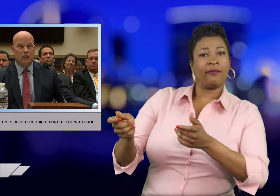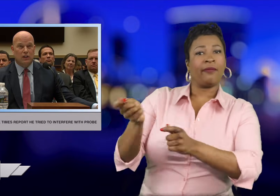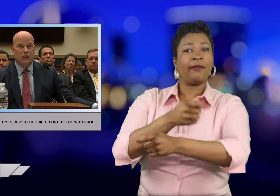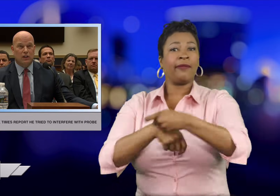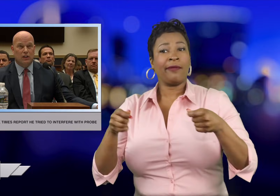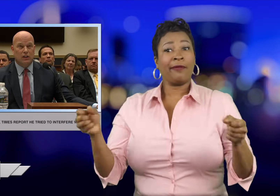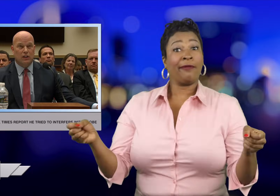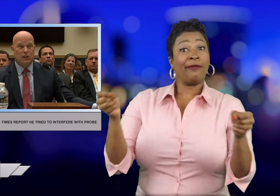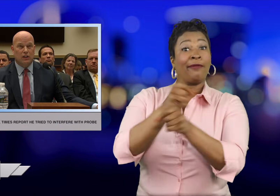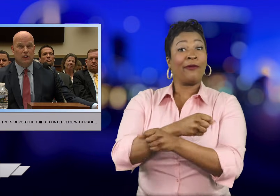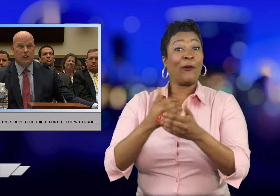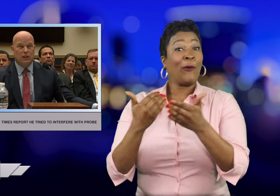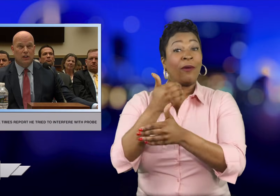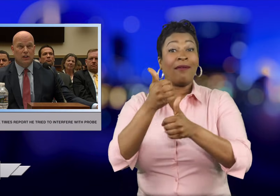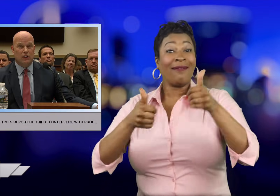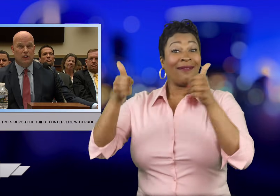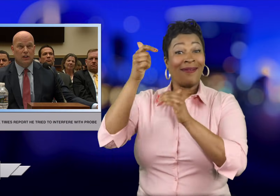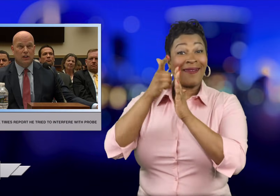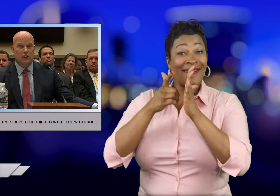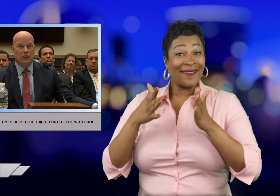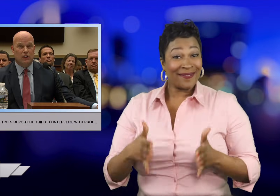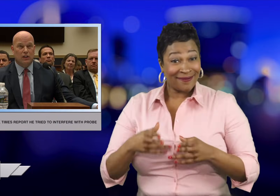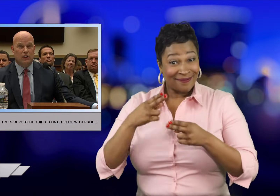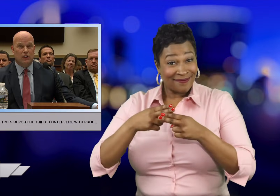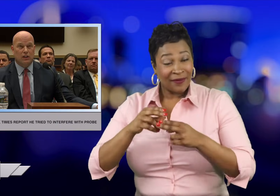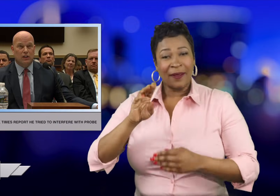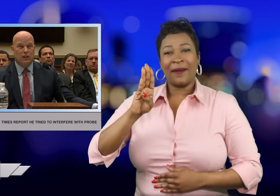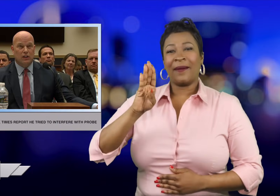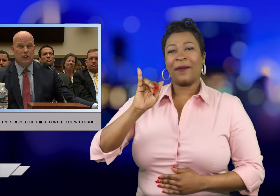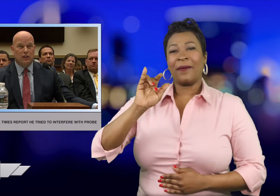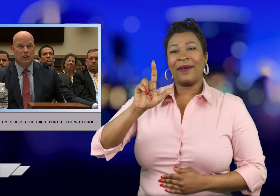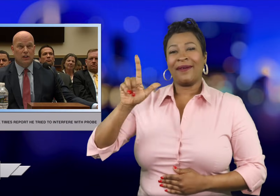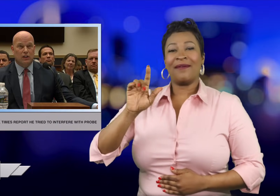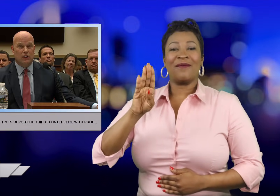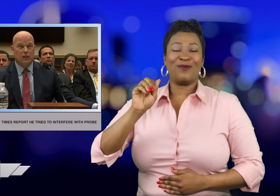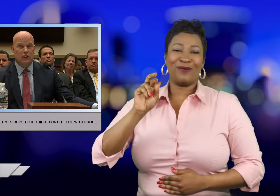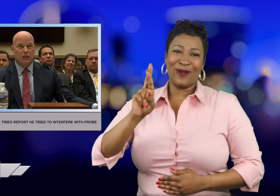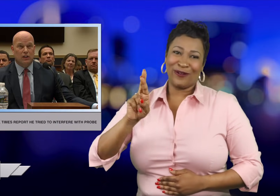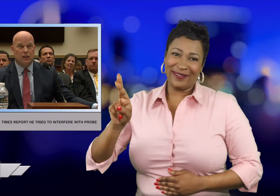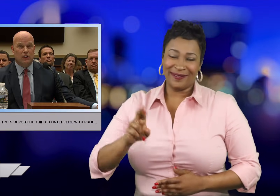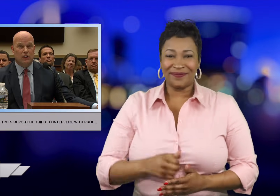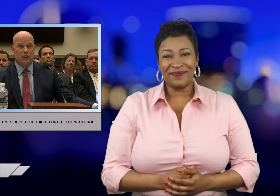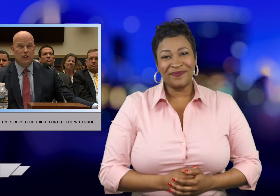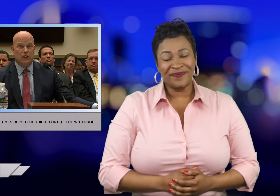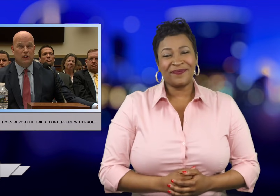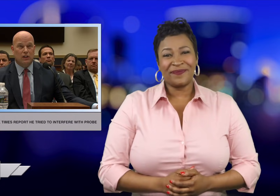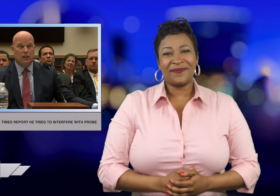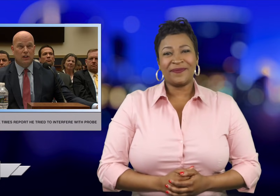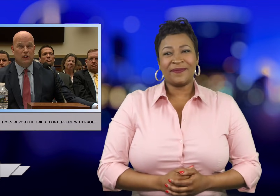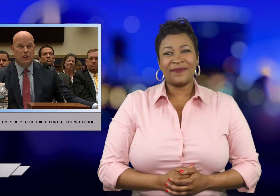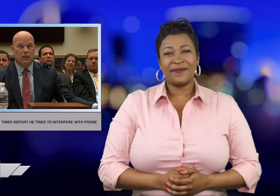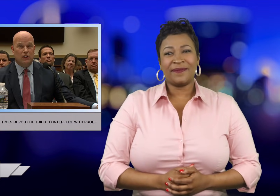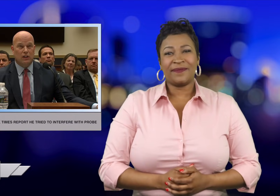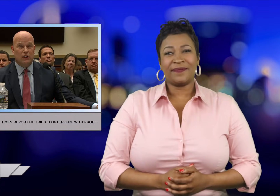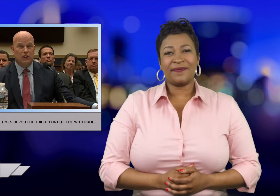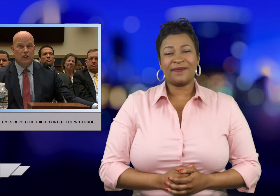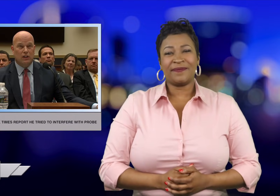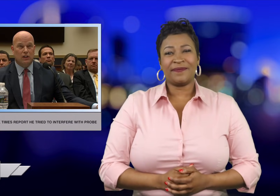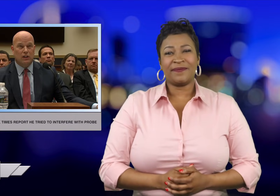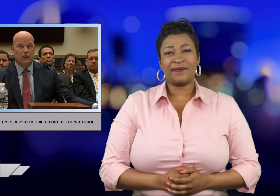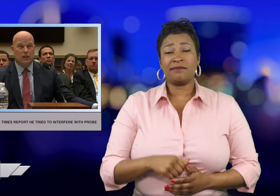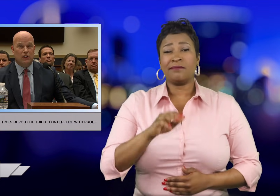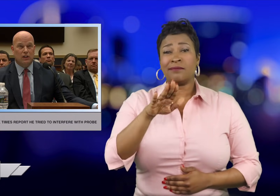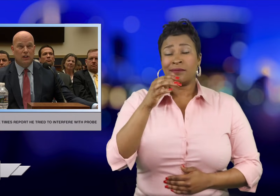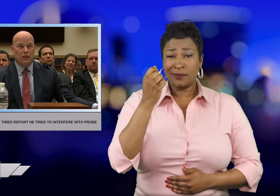he has since been replaced by Bill Barr.